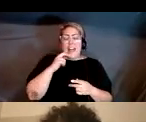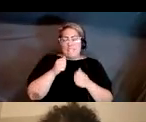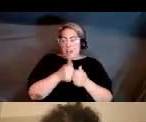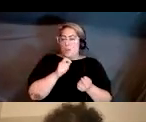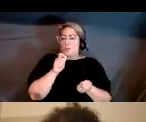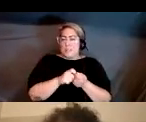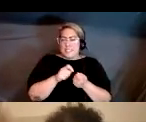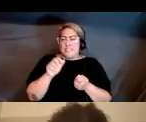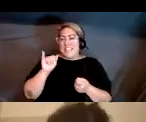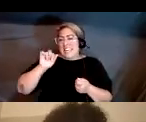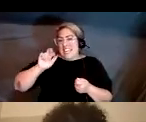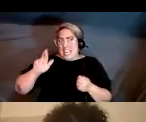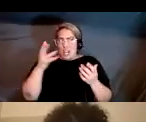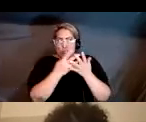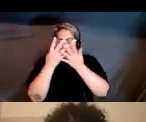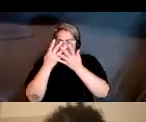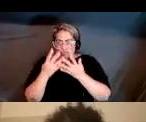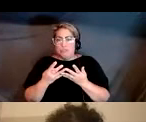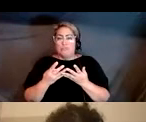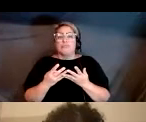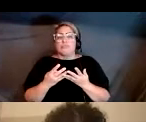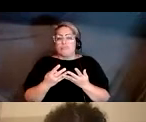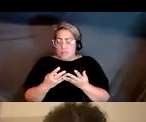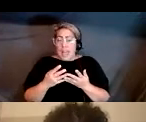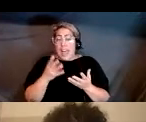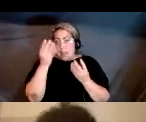I'm not affiliated with this but there is an open source product